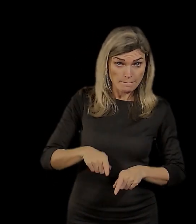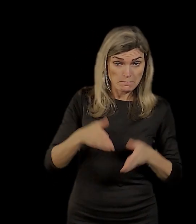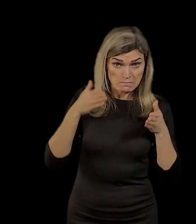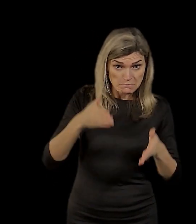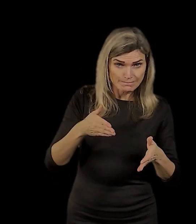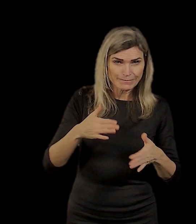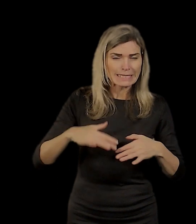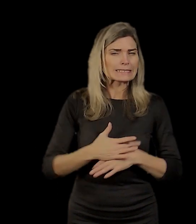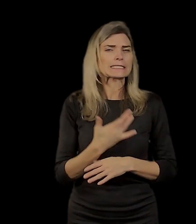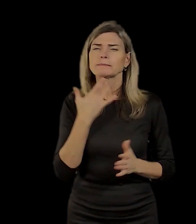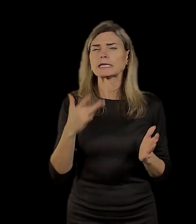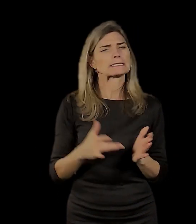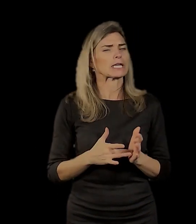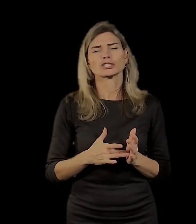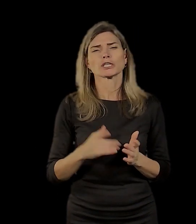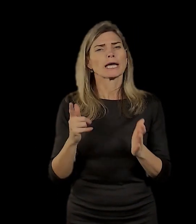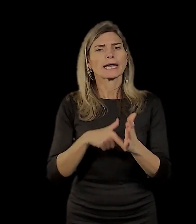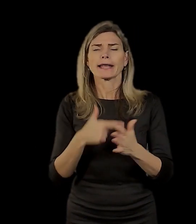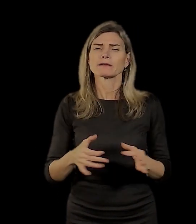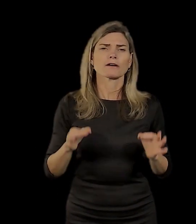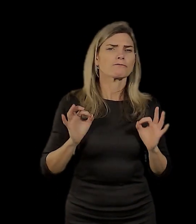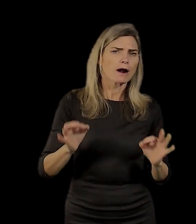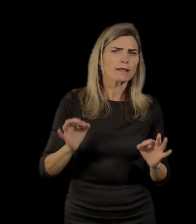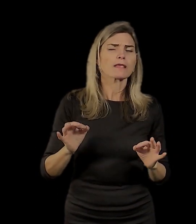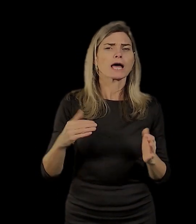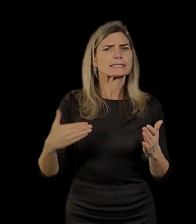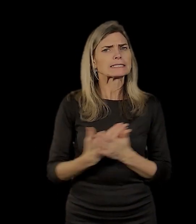a year ago, around this time, a working group was established.